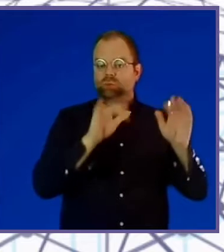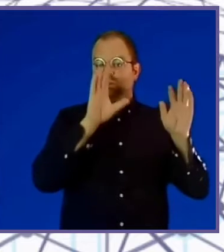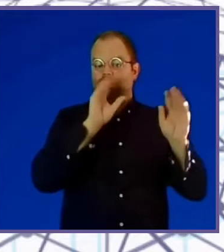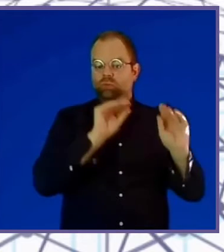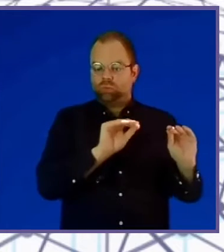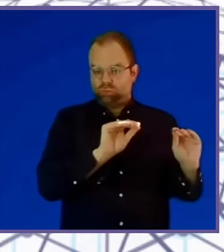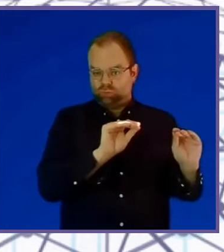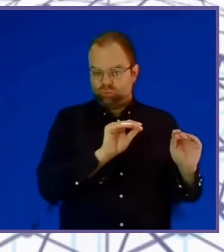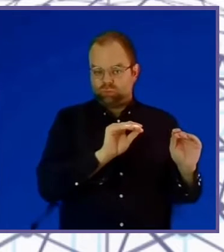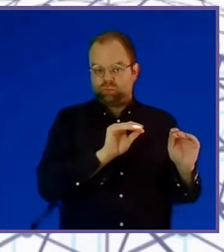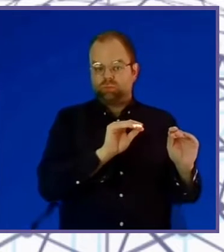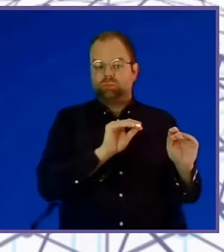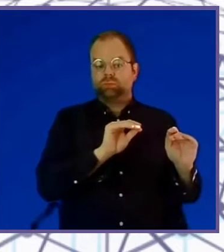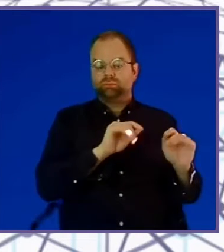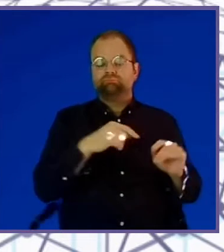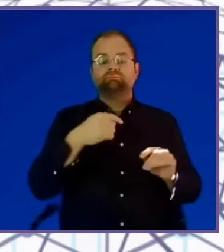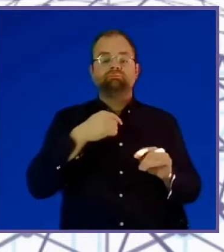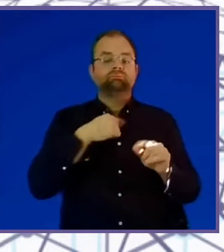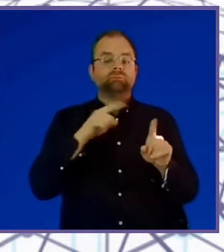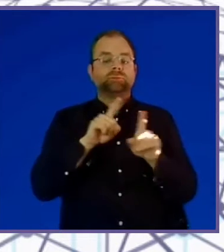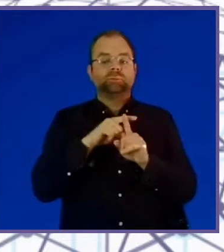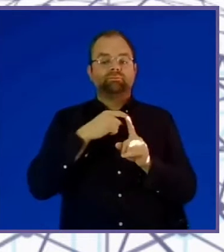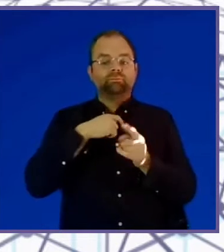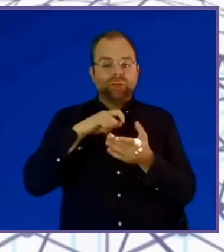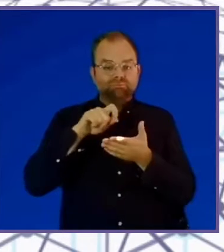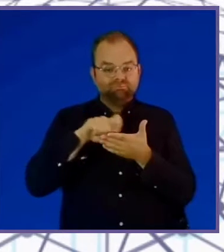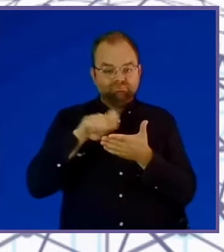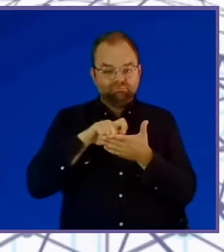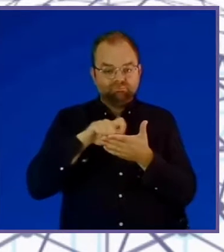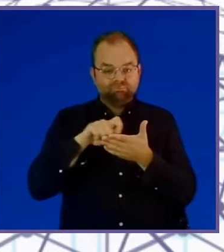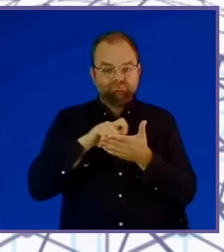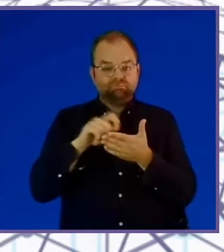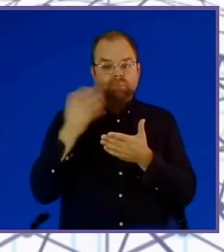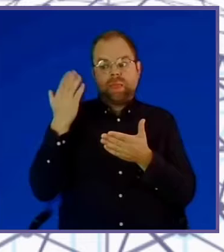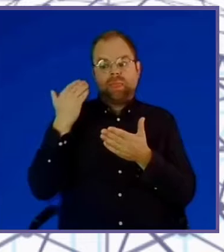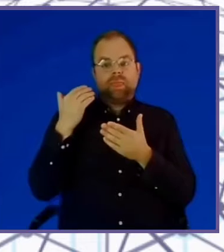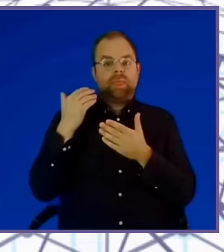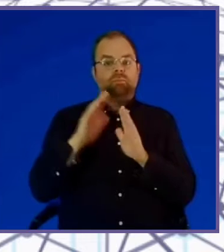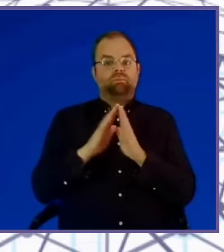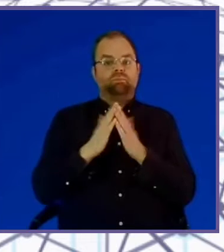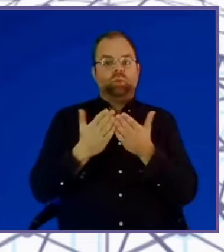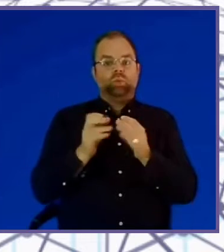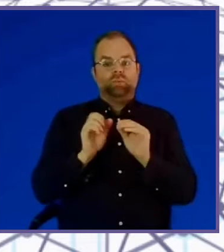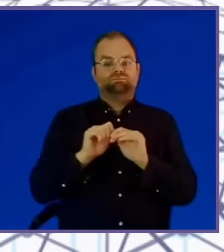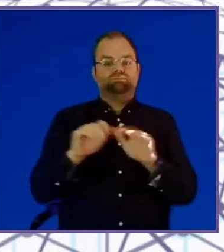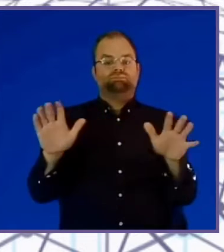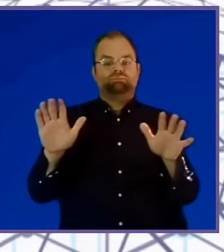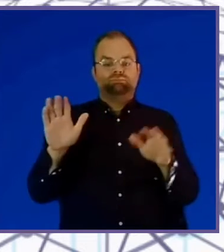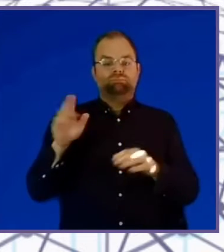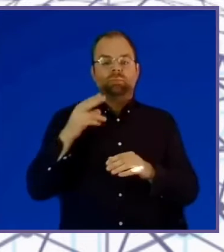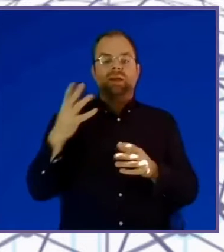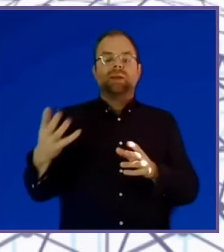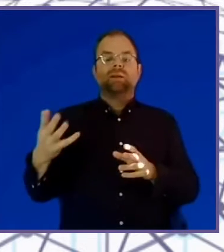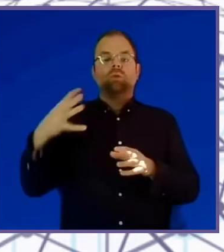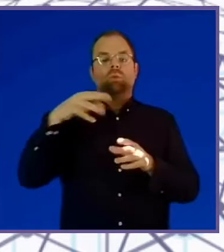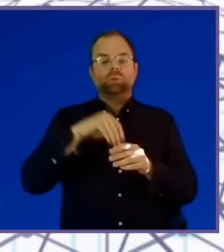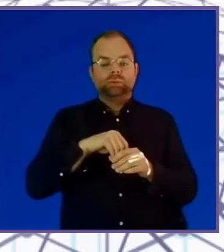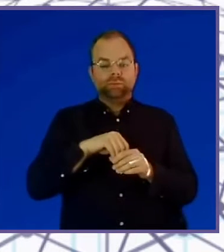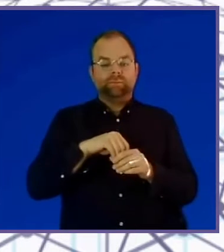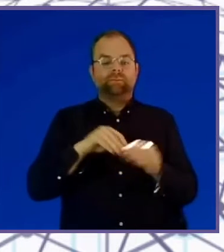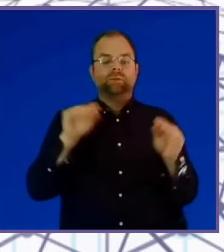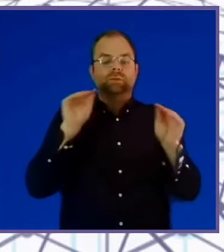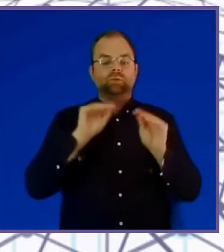Learners with Multisensory Impairment, otherwise known as deaf blindness.